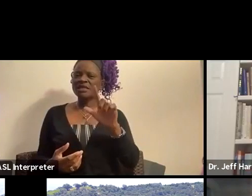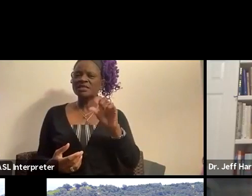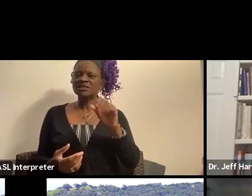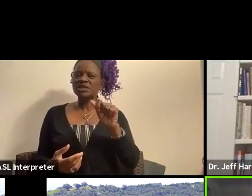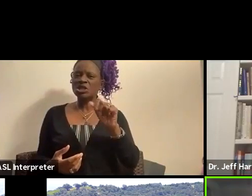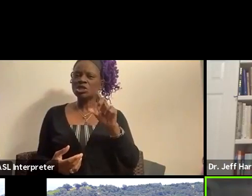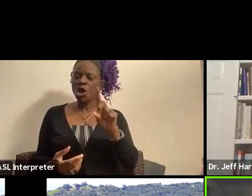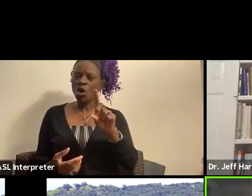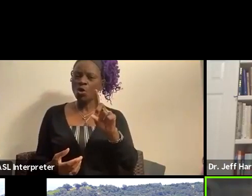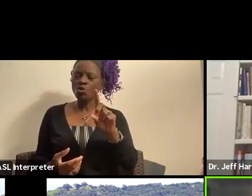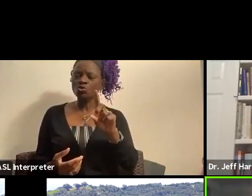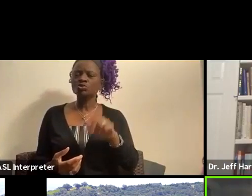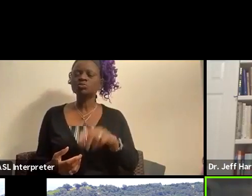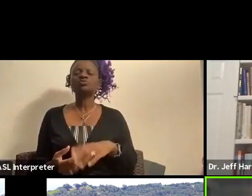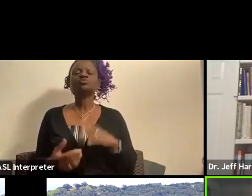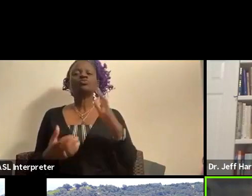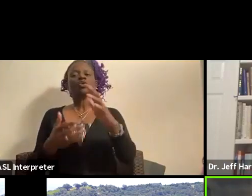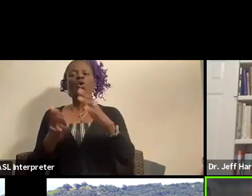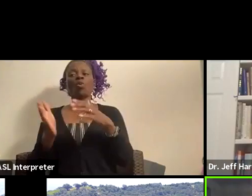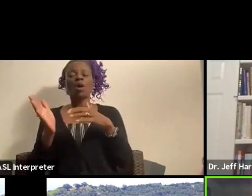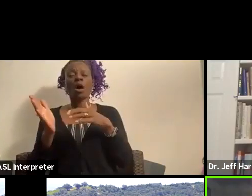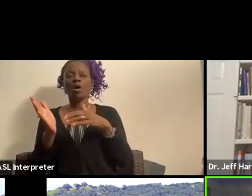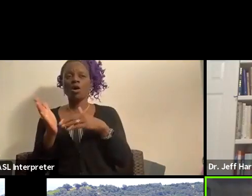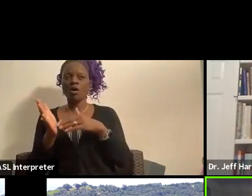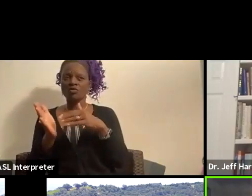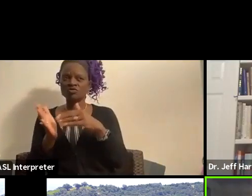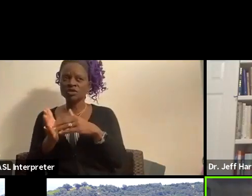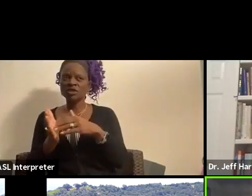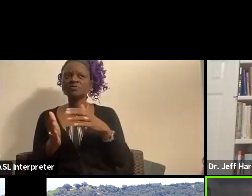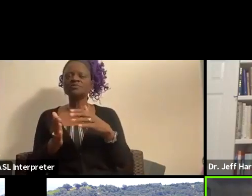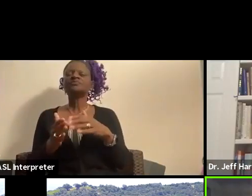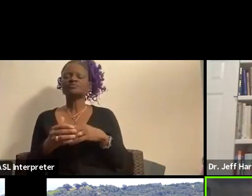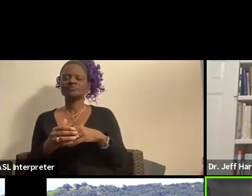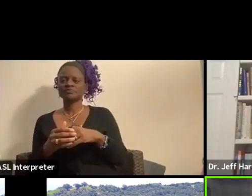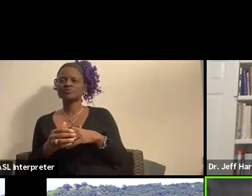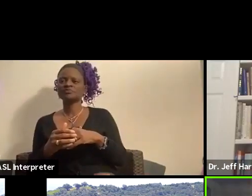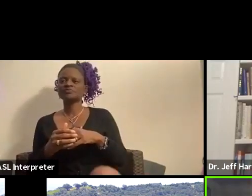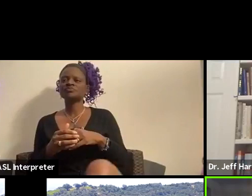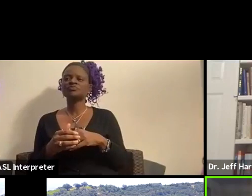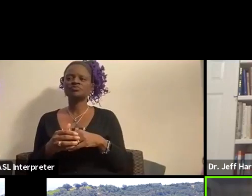Well, the orphan care sites are there are people out there that need to either